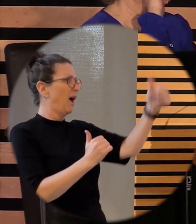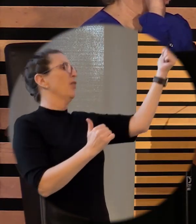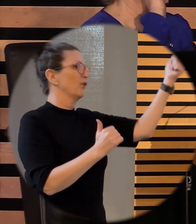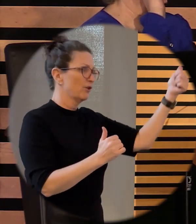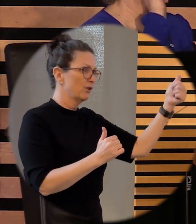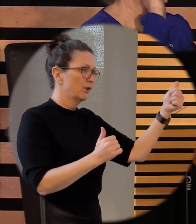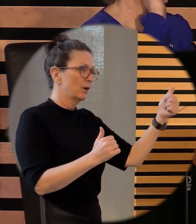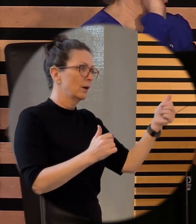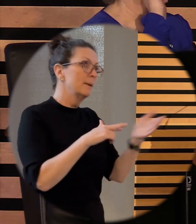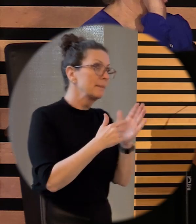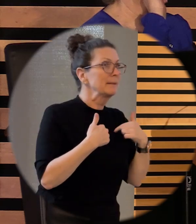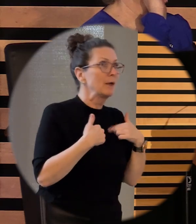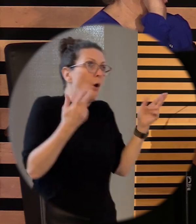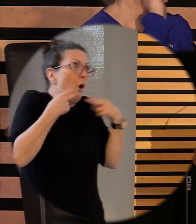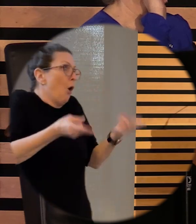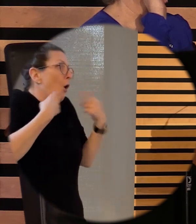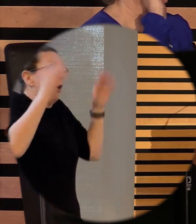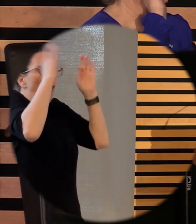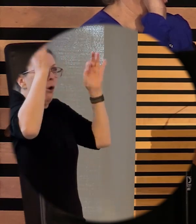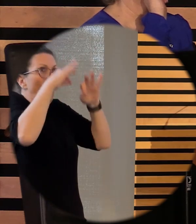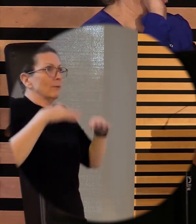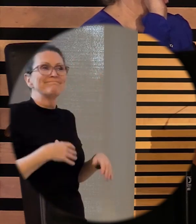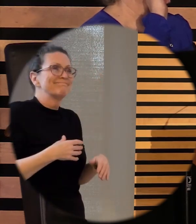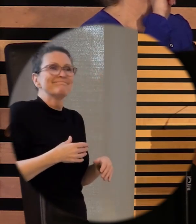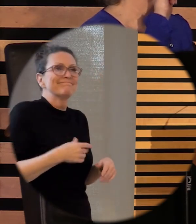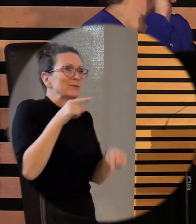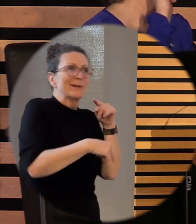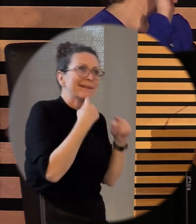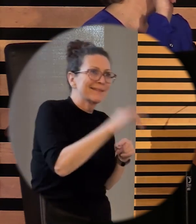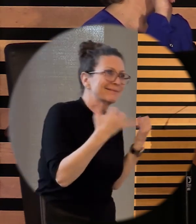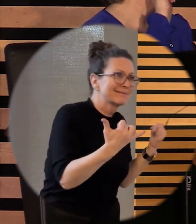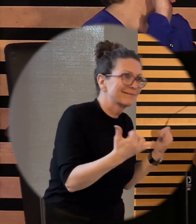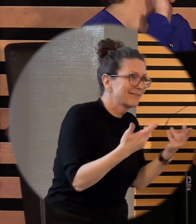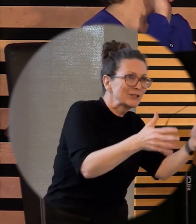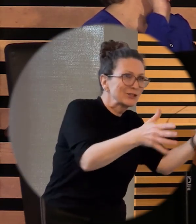I can no longer say that I'm unaware of it. I think the challenge comes though when we go back